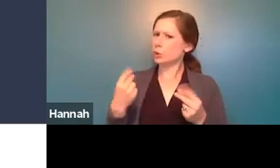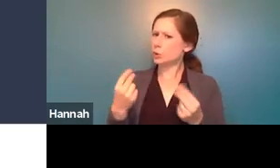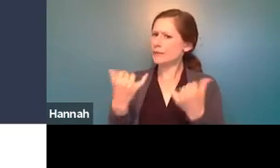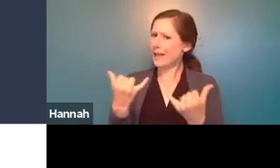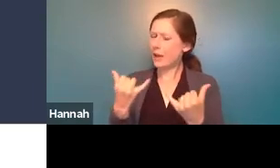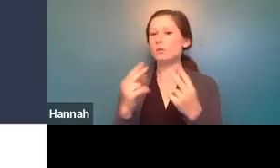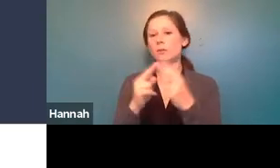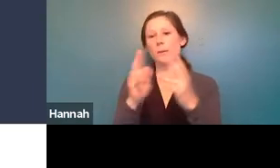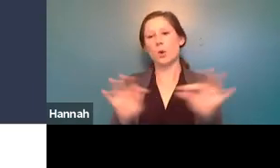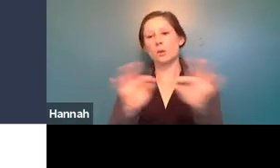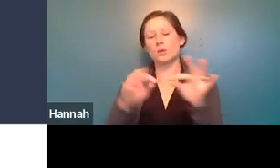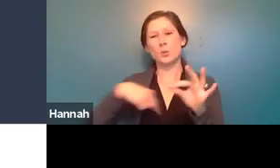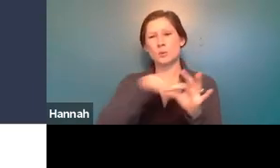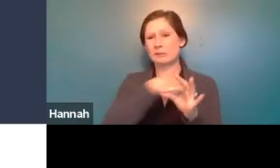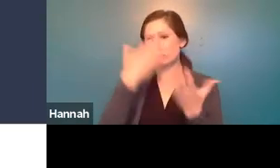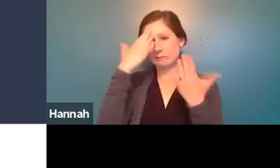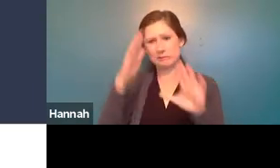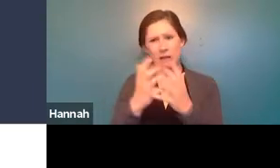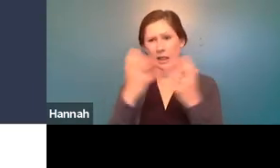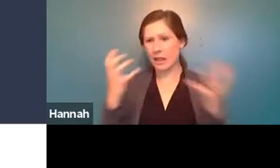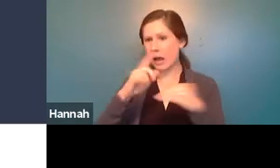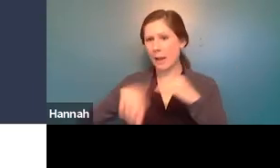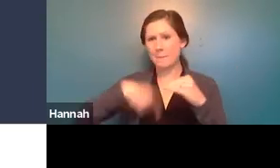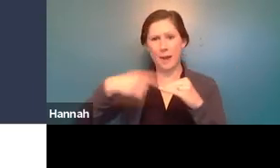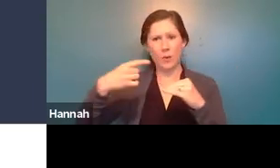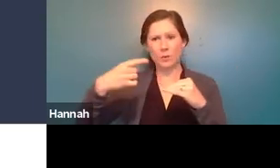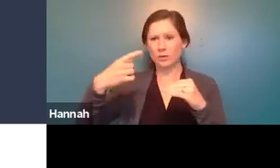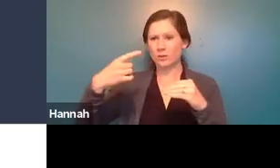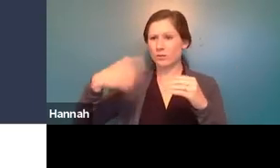so little about what will get us out into the next phase.